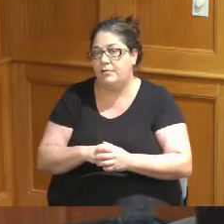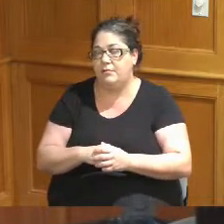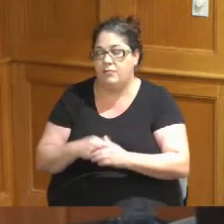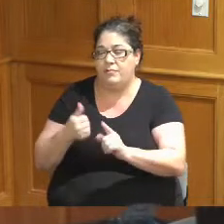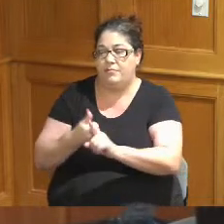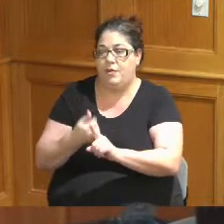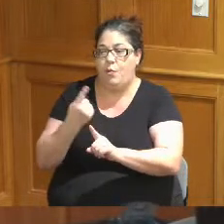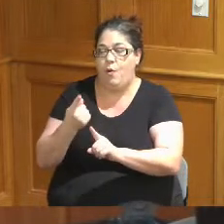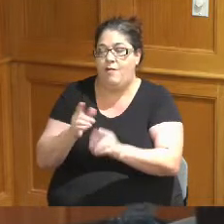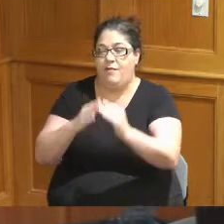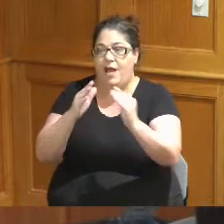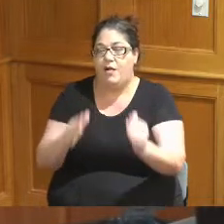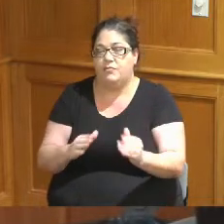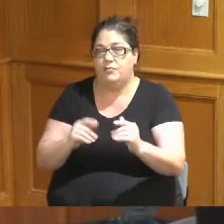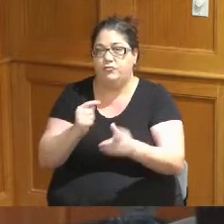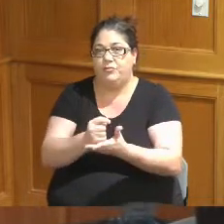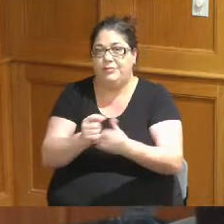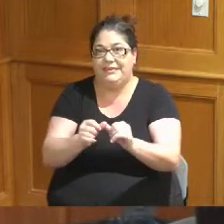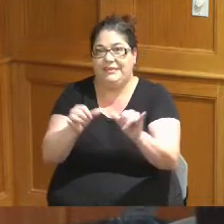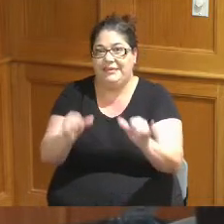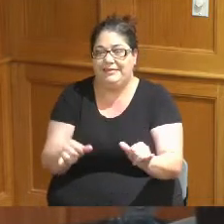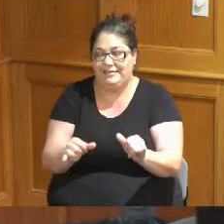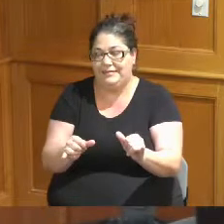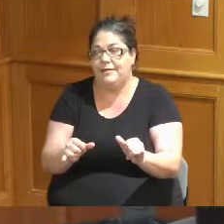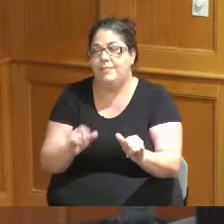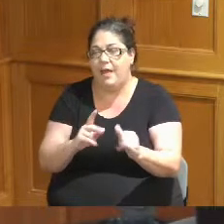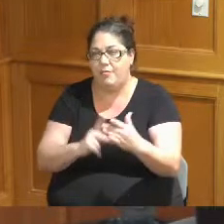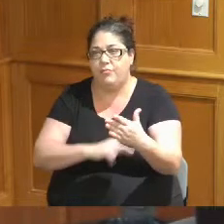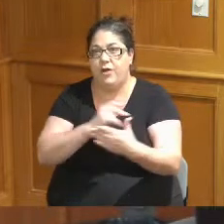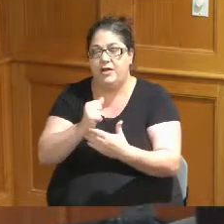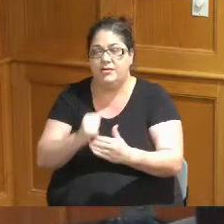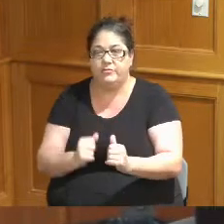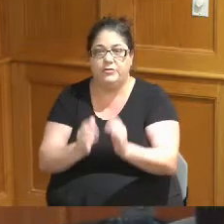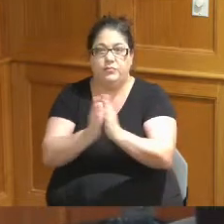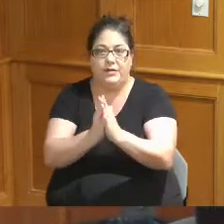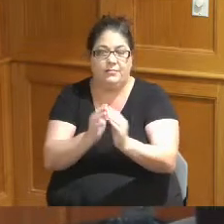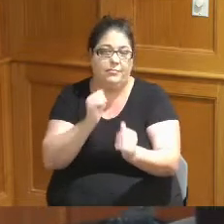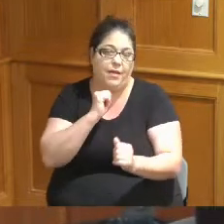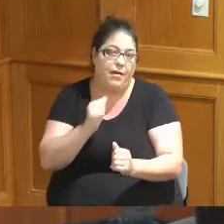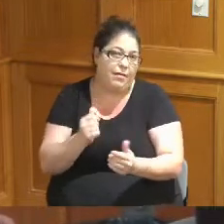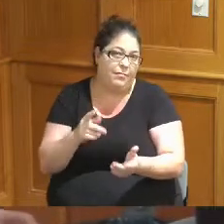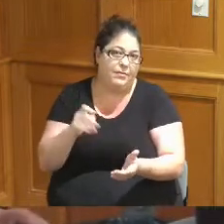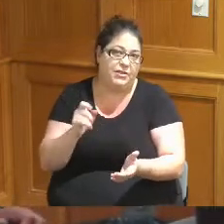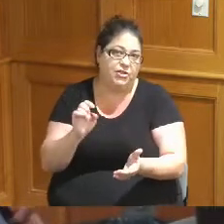sewage treatment system and this project was initiated by a petition based on the estimated